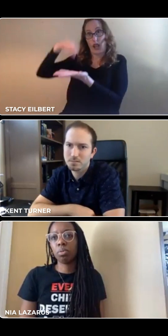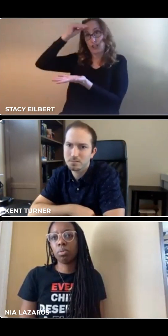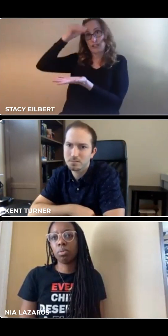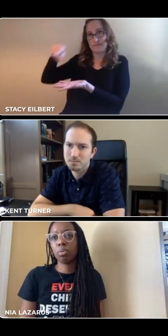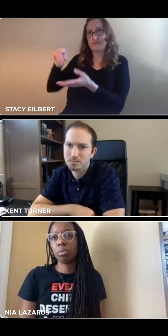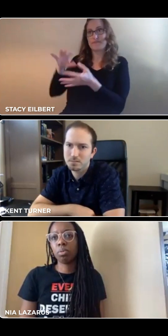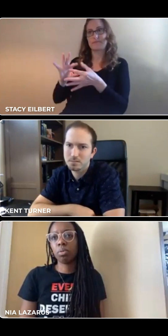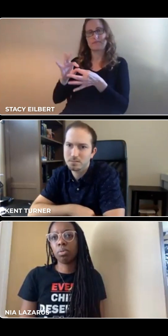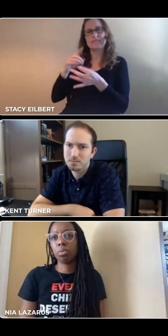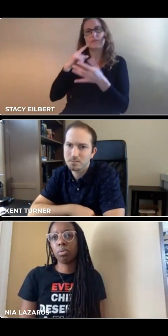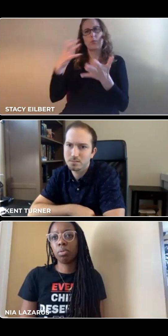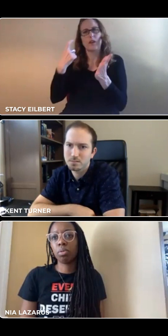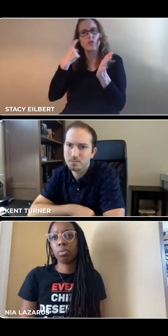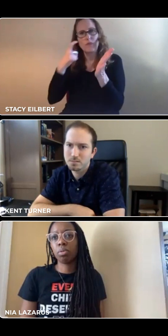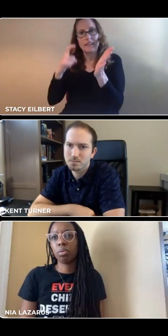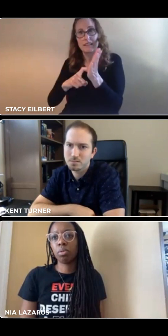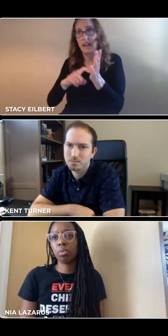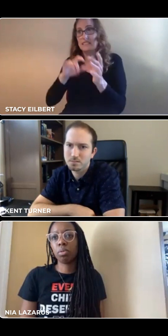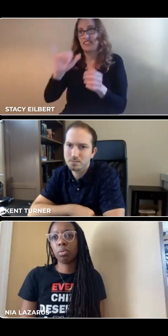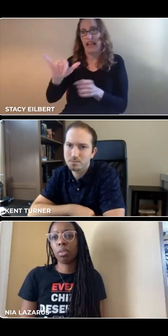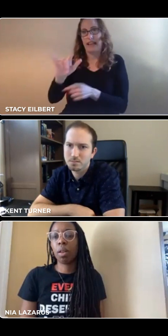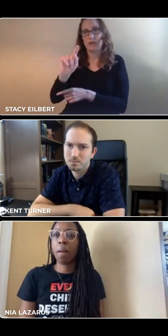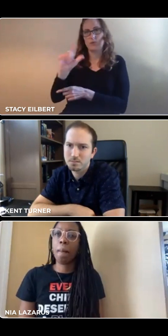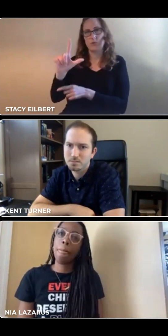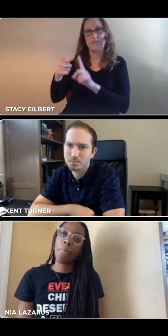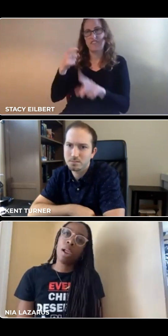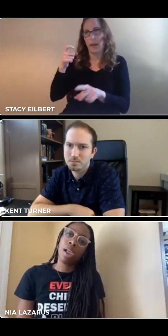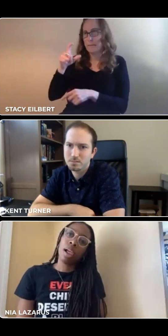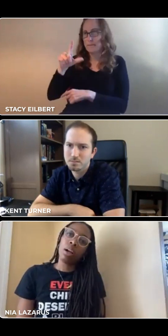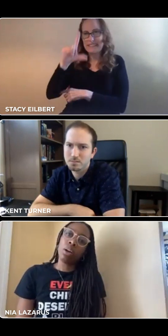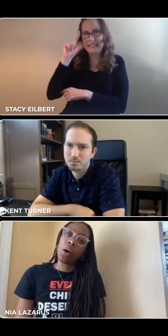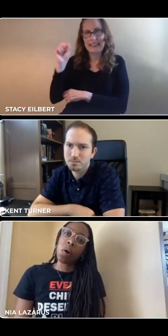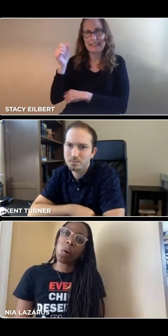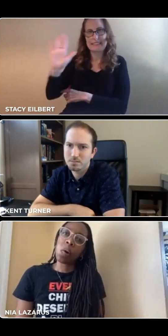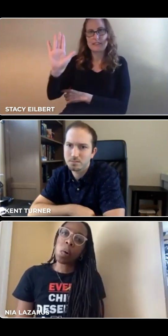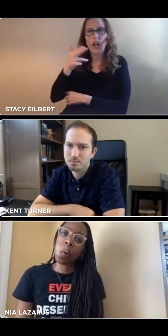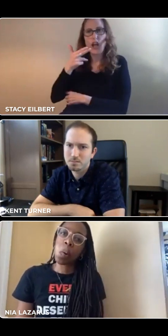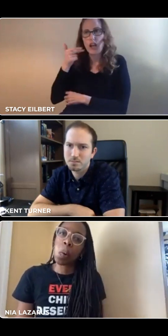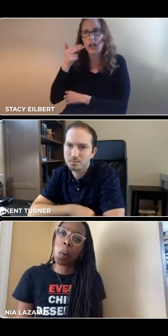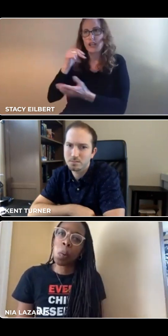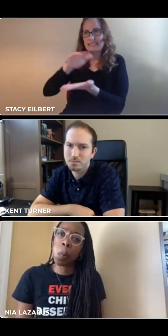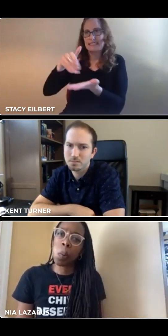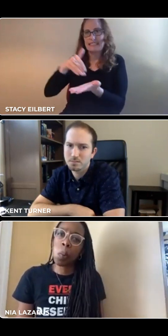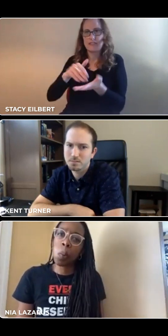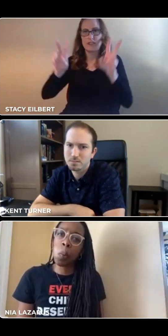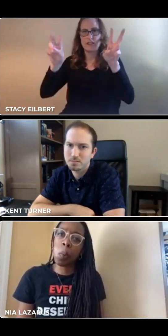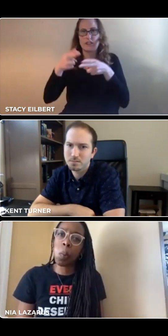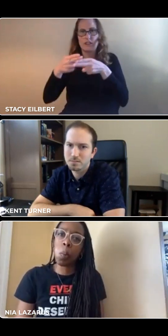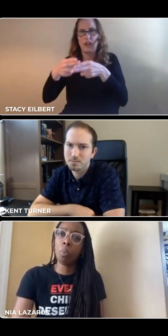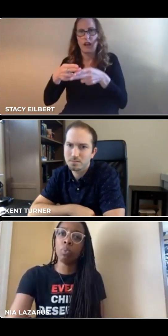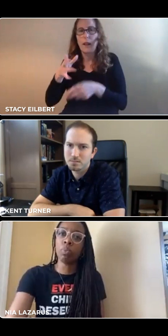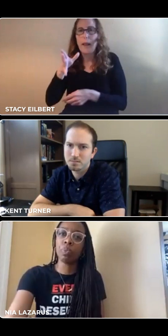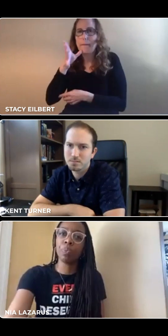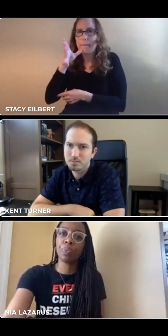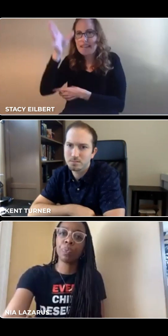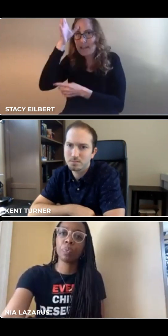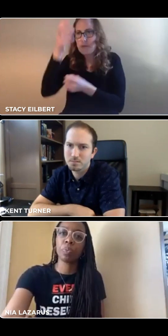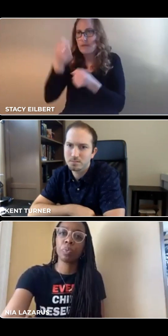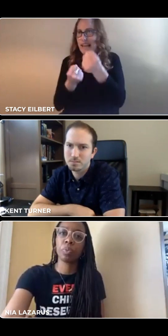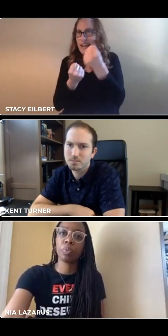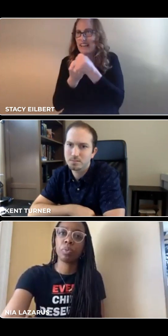CSD Learns commented that they want to recognize a tool from Gallaudet's Clerc Center.